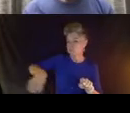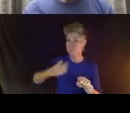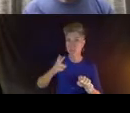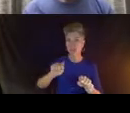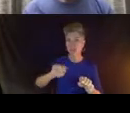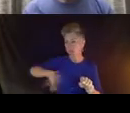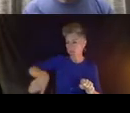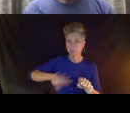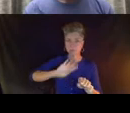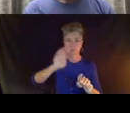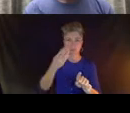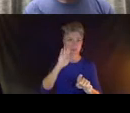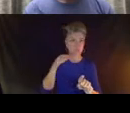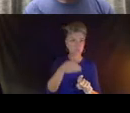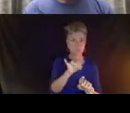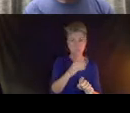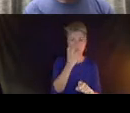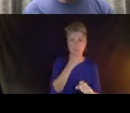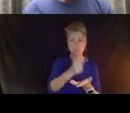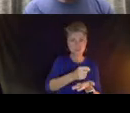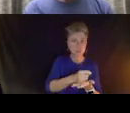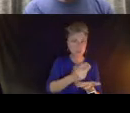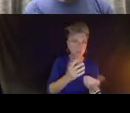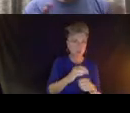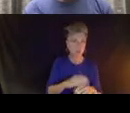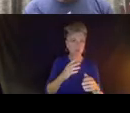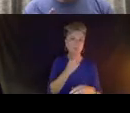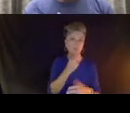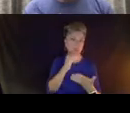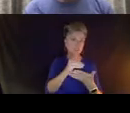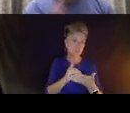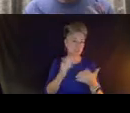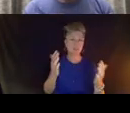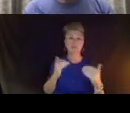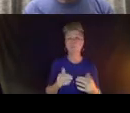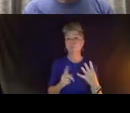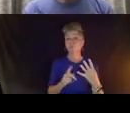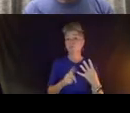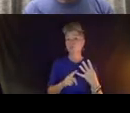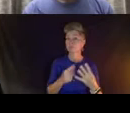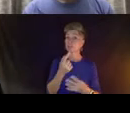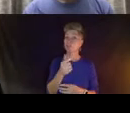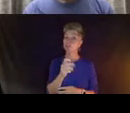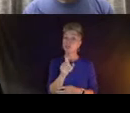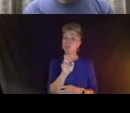And then we have gender affirming surgeries, and that's its own talk in itself, but it's also another method that people use